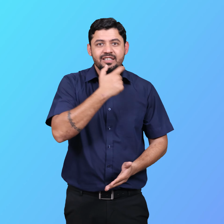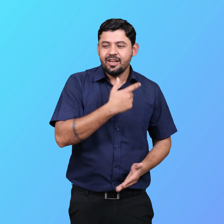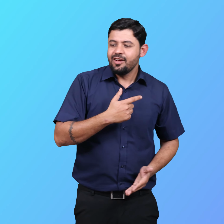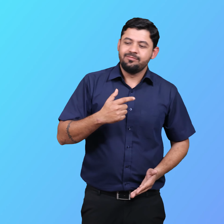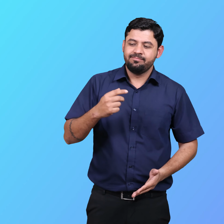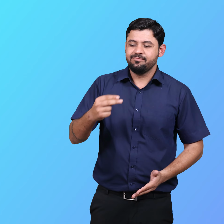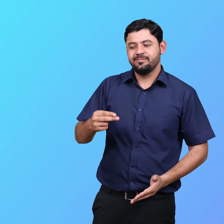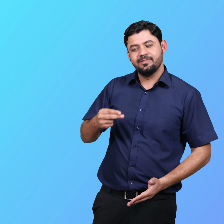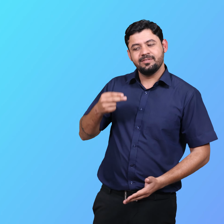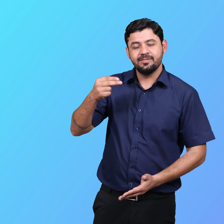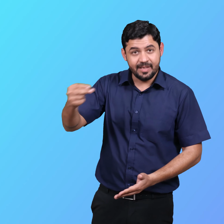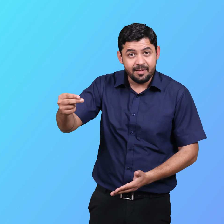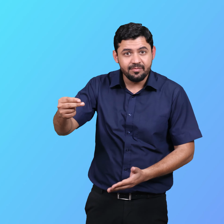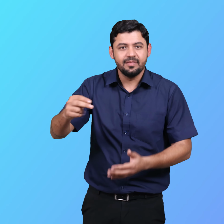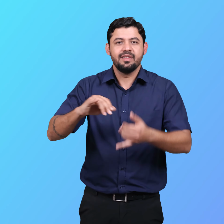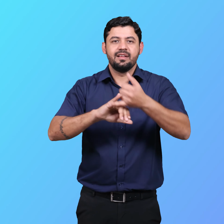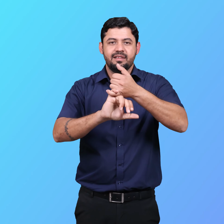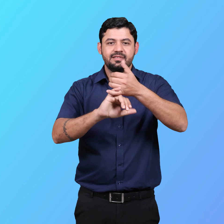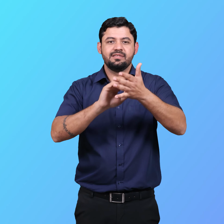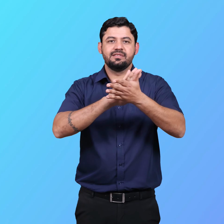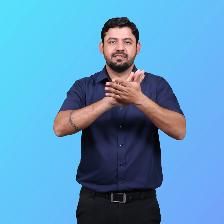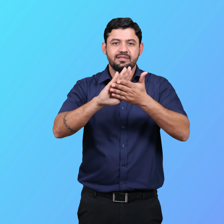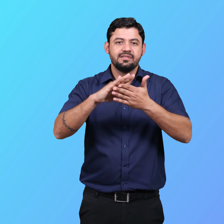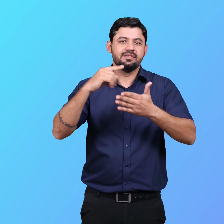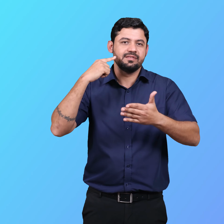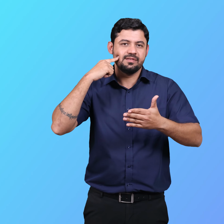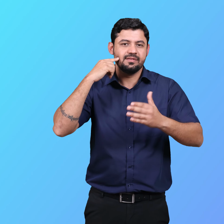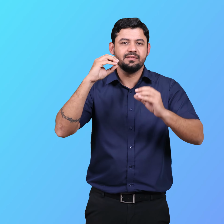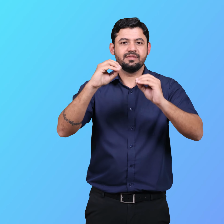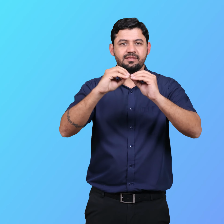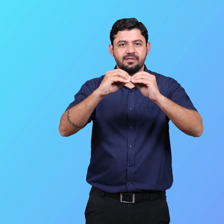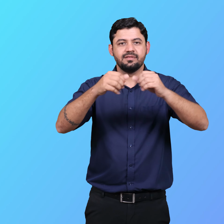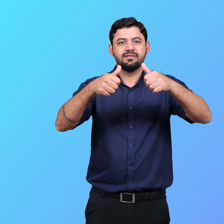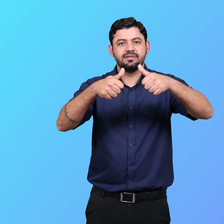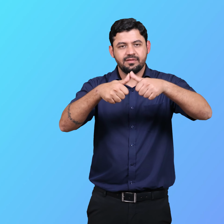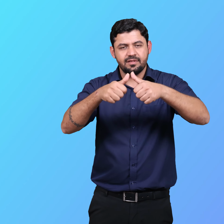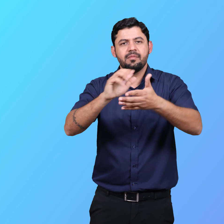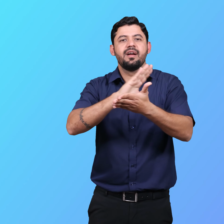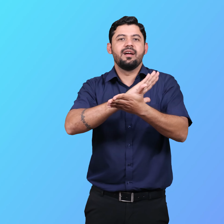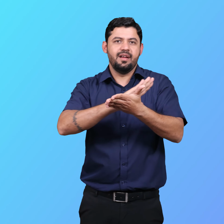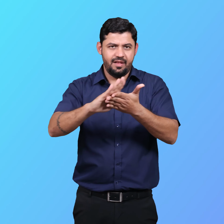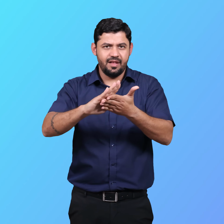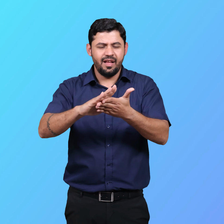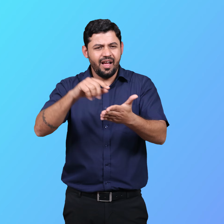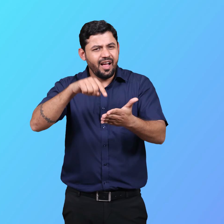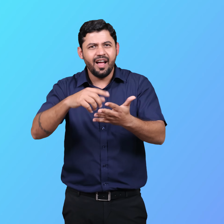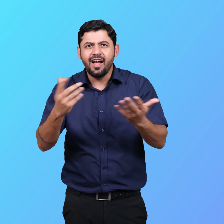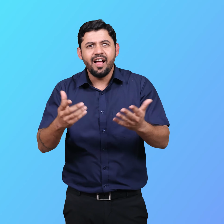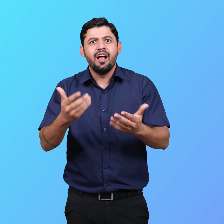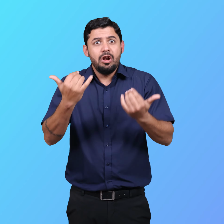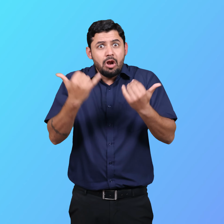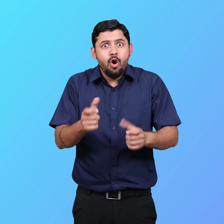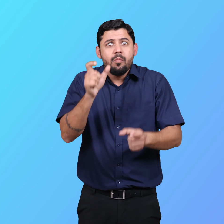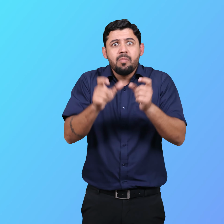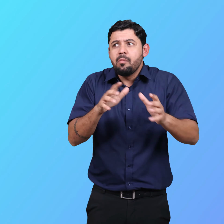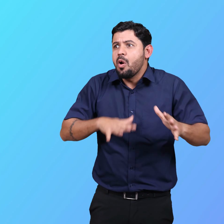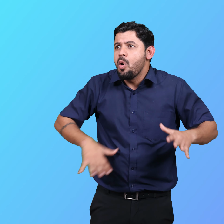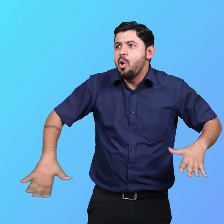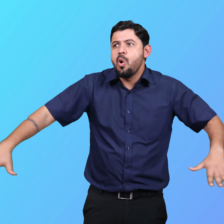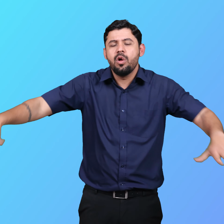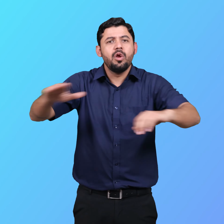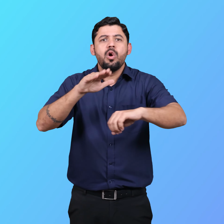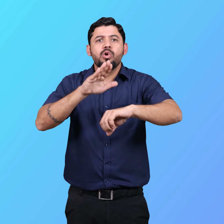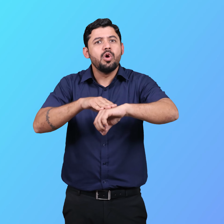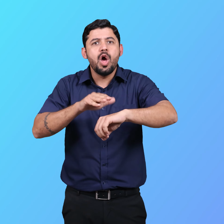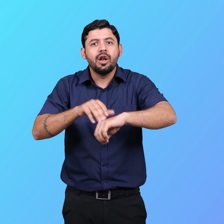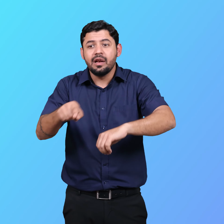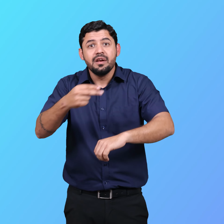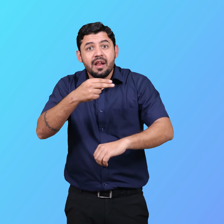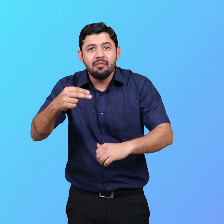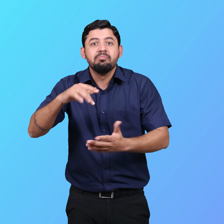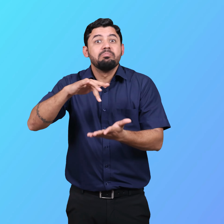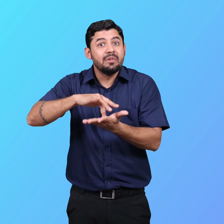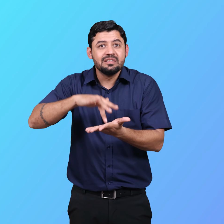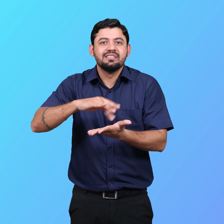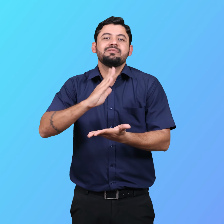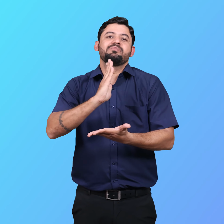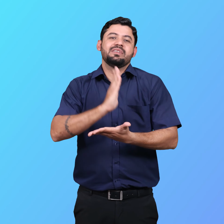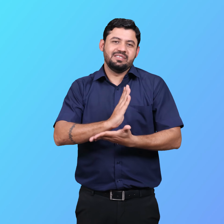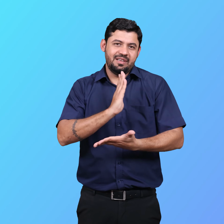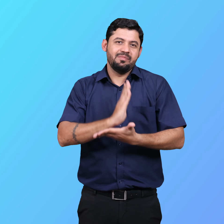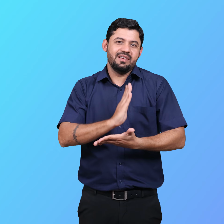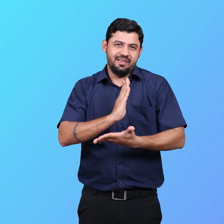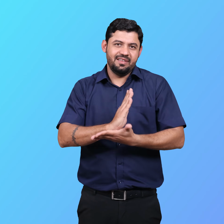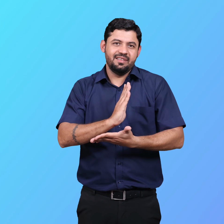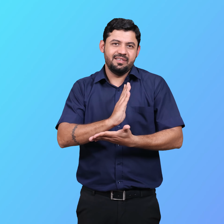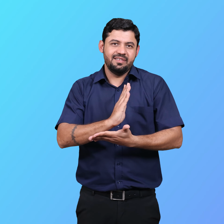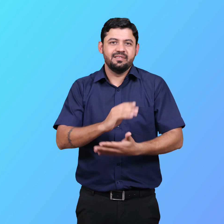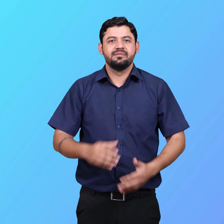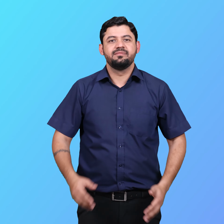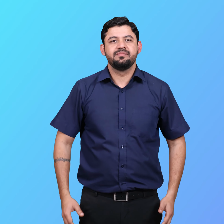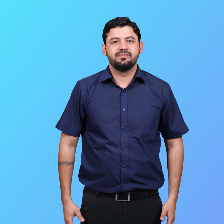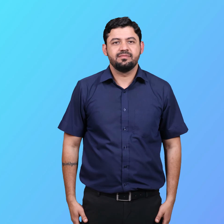So Isaac named that well Shibah. And people still call the town there Beersheba.